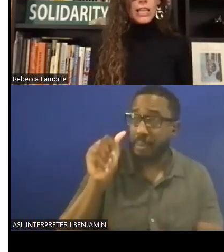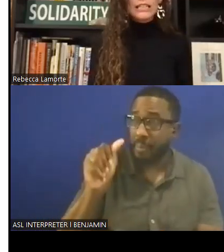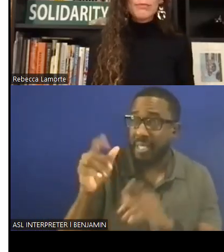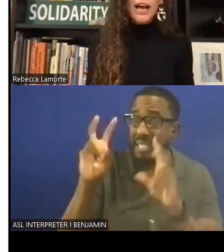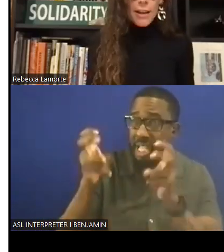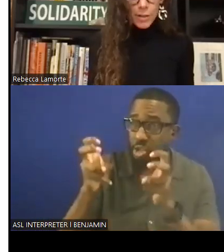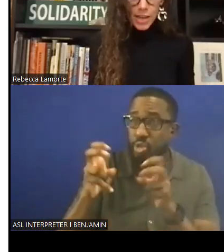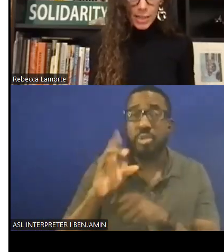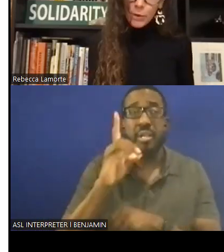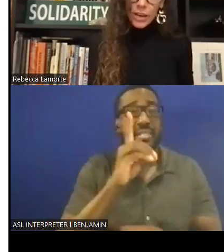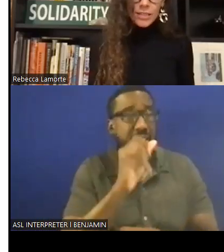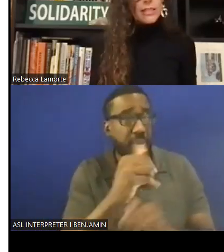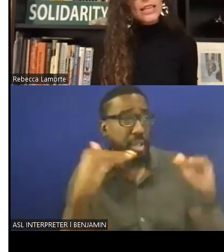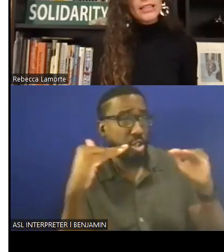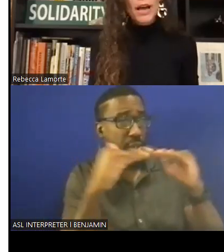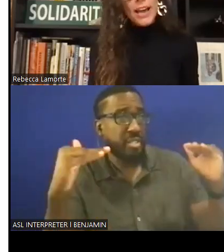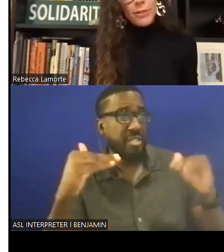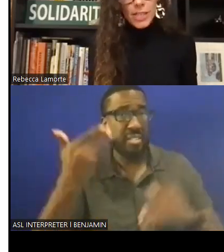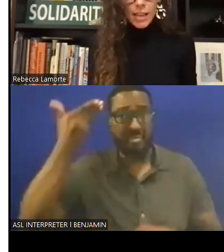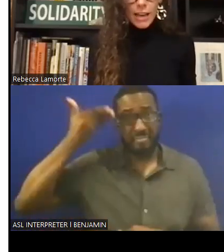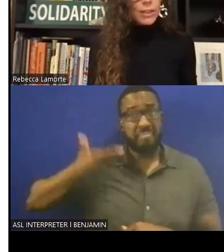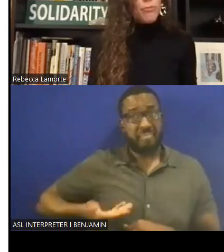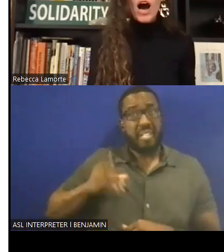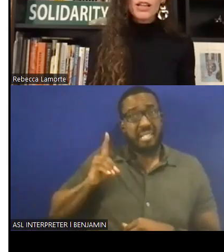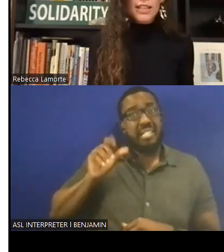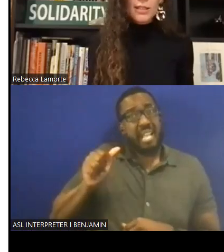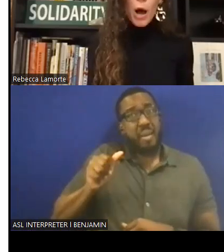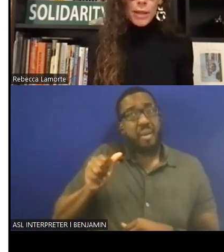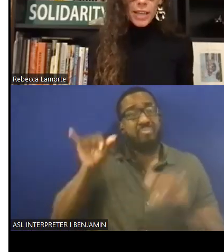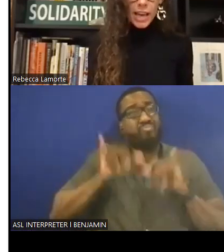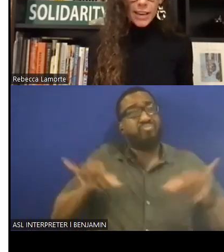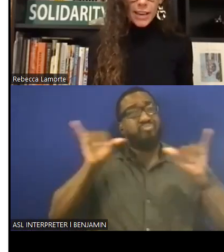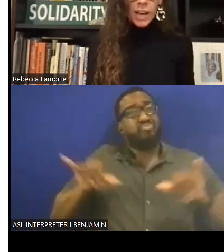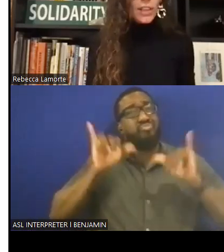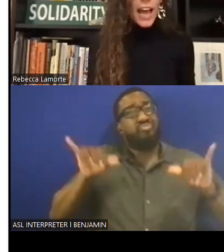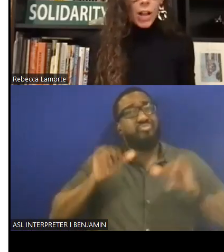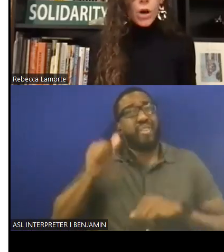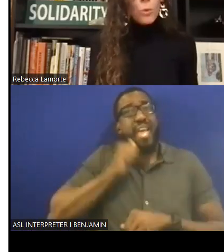This is my everyday experience, this is my everyday life." And if politics is public life, then hell,